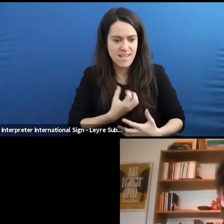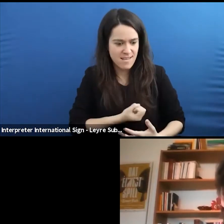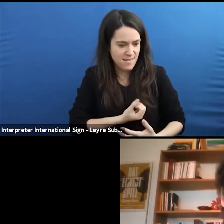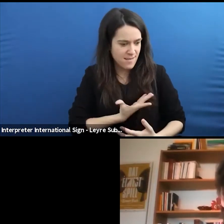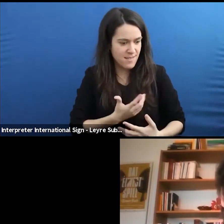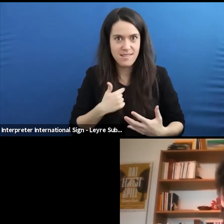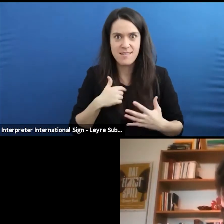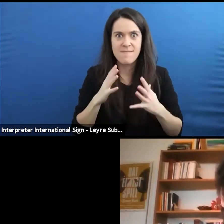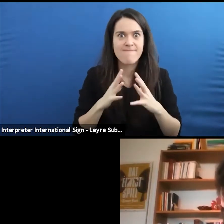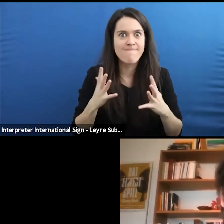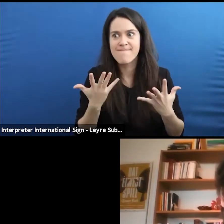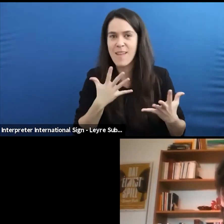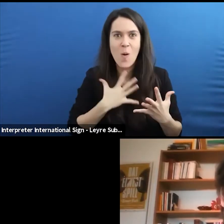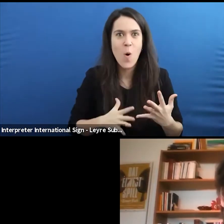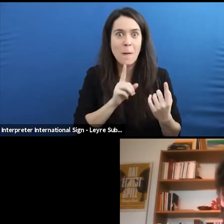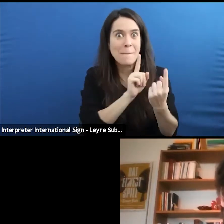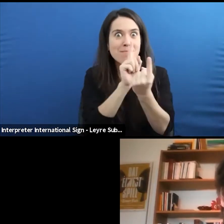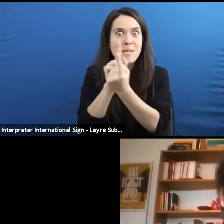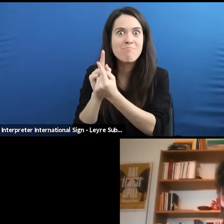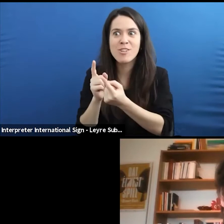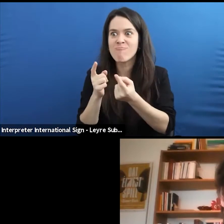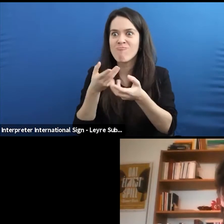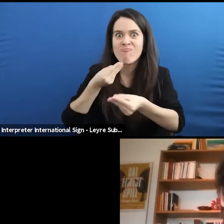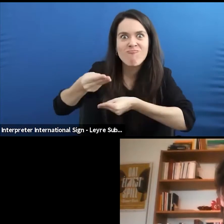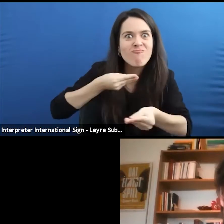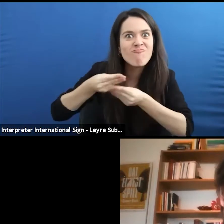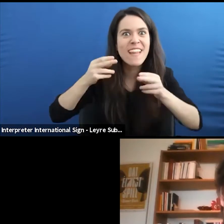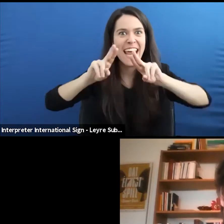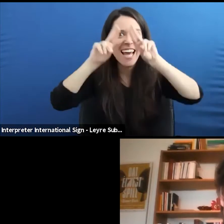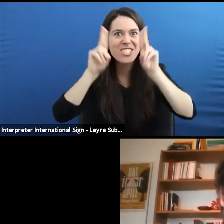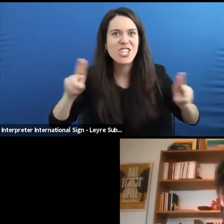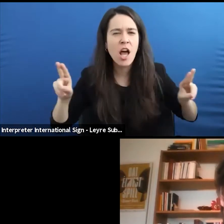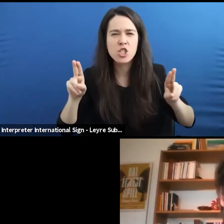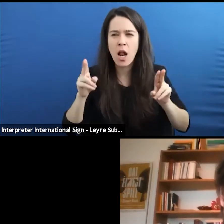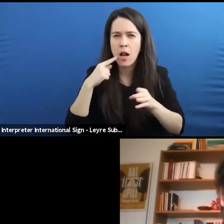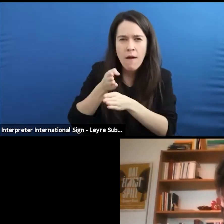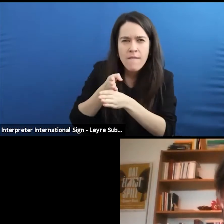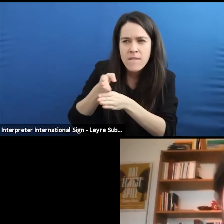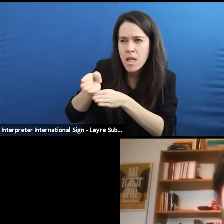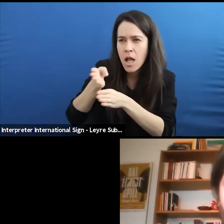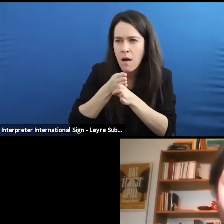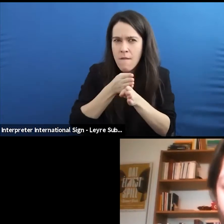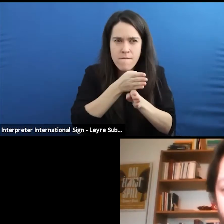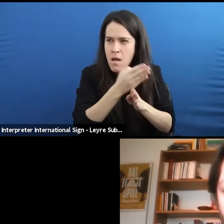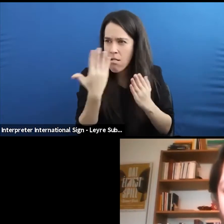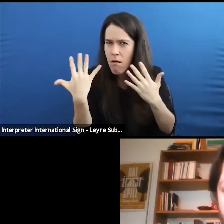work internationally often from multi-disciplinary work, open to the collaboration and the exchange